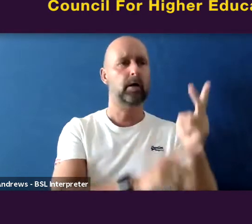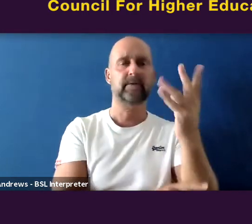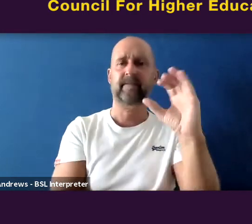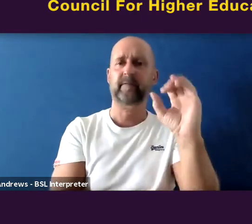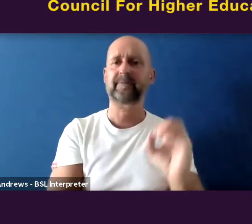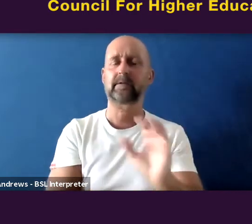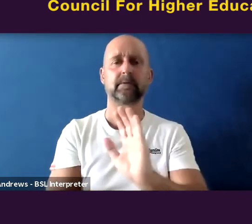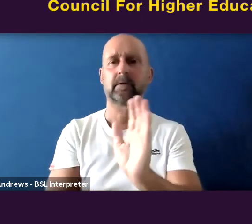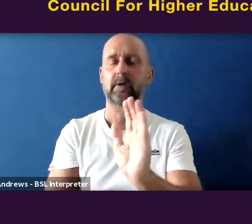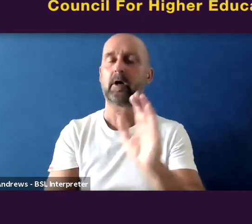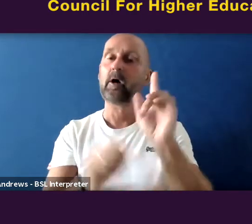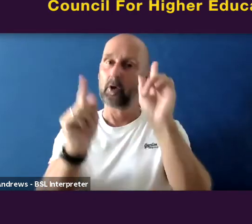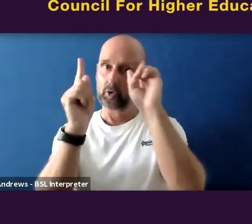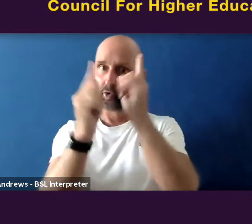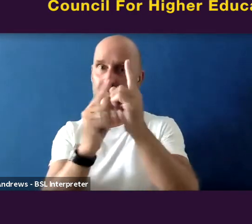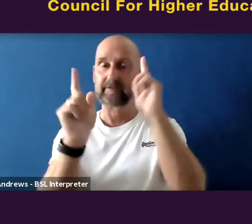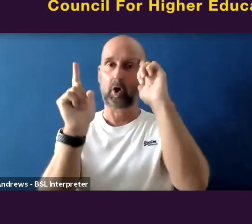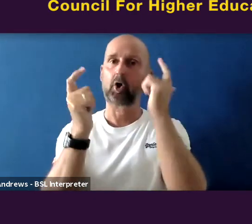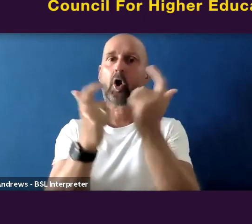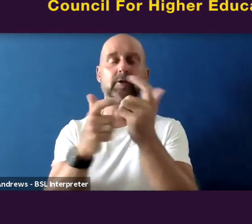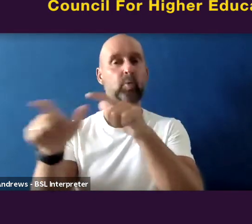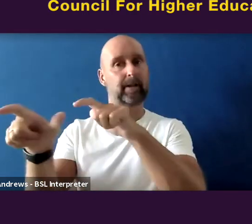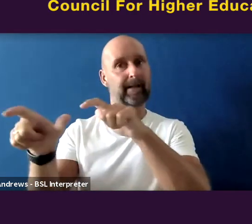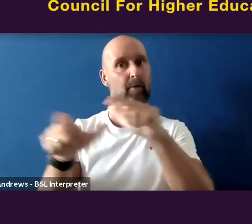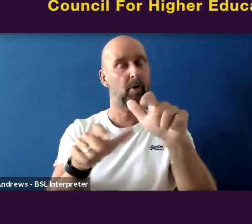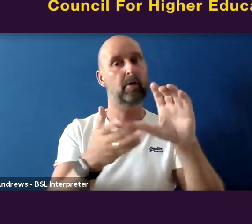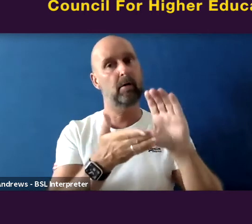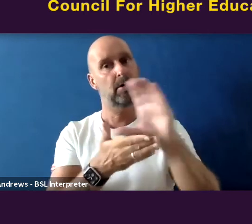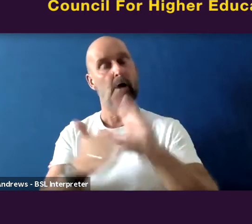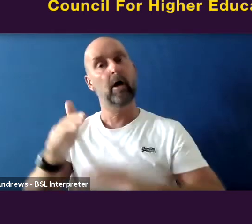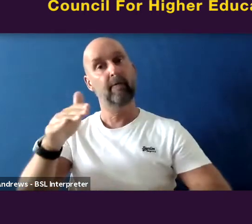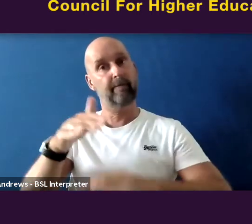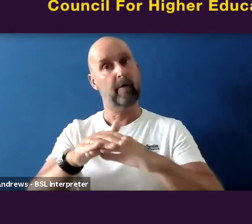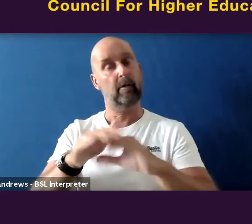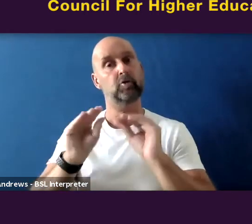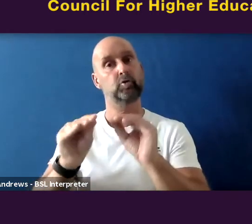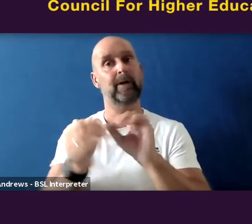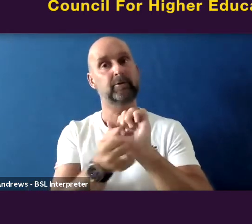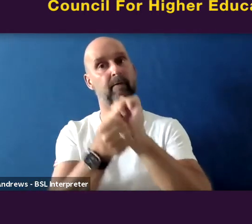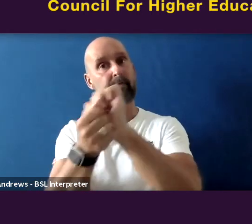Universities and colleges will continue to receive the full tuition fee loan for students on these